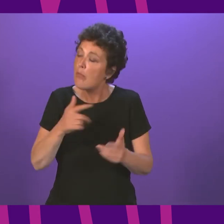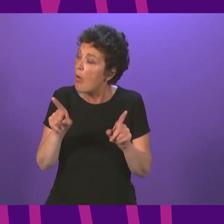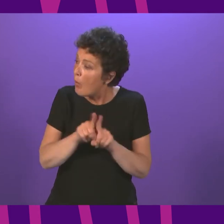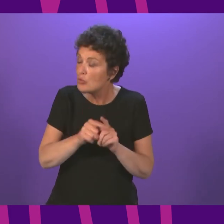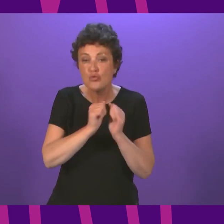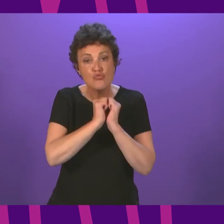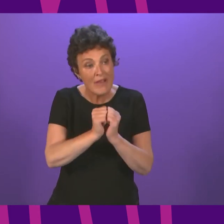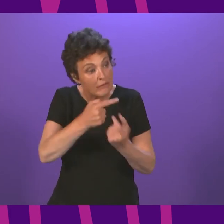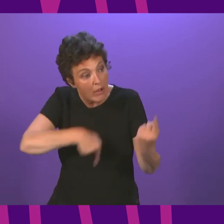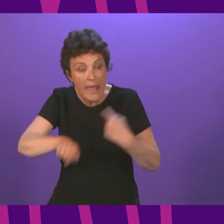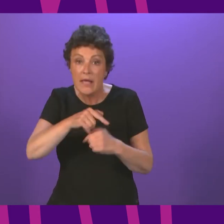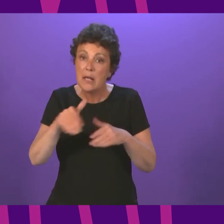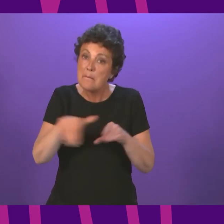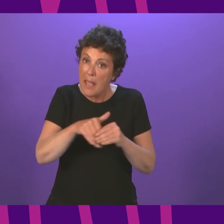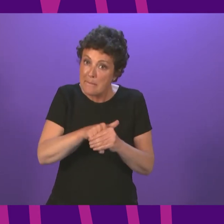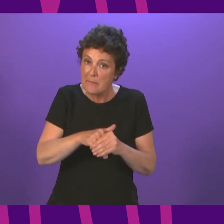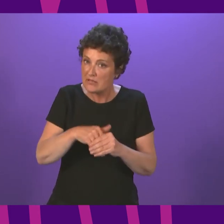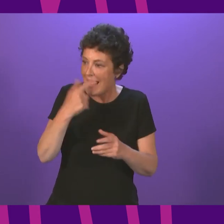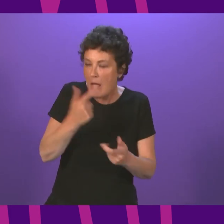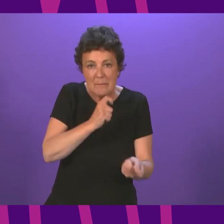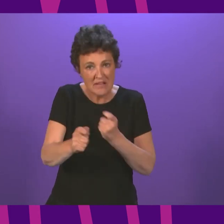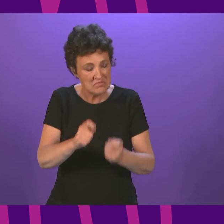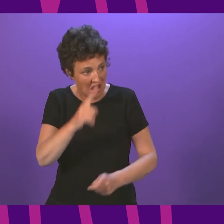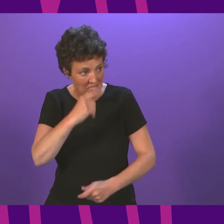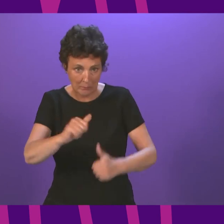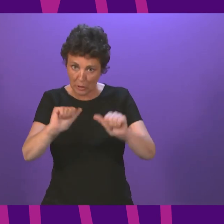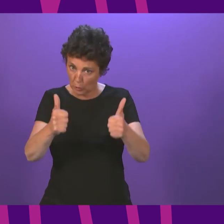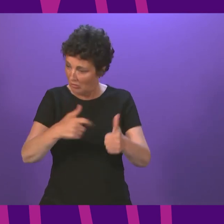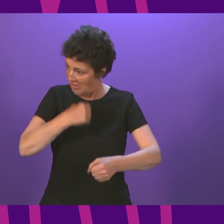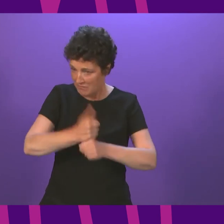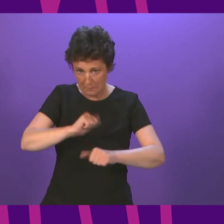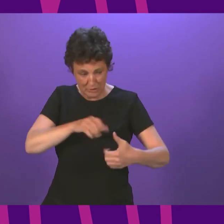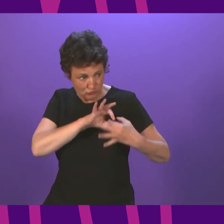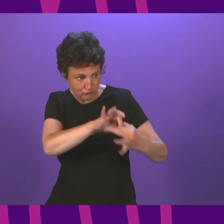At the heart of the bill process lies an essential contradiction. On the one hand, on Tuesday,